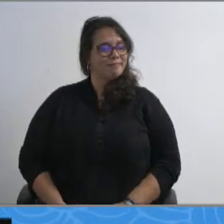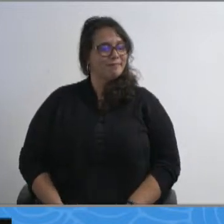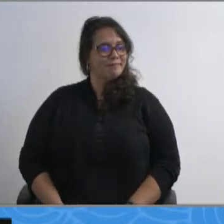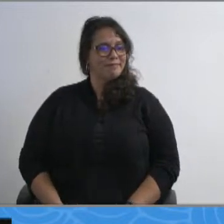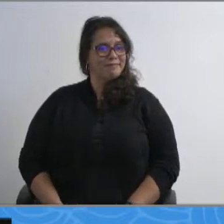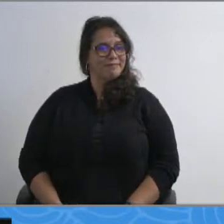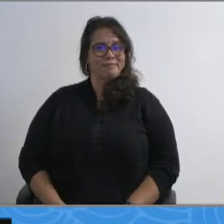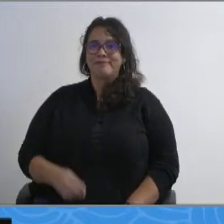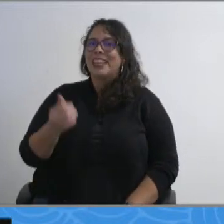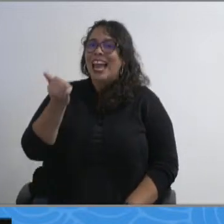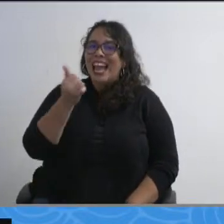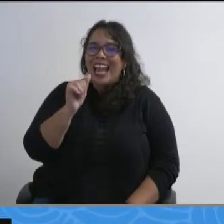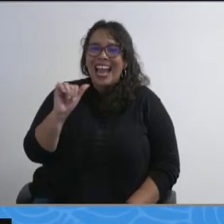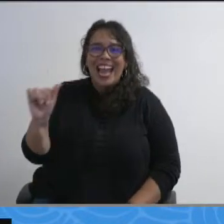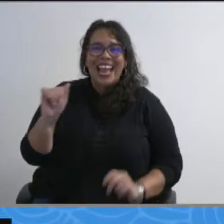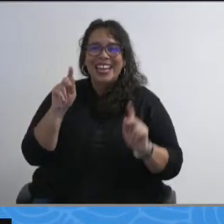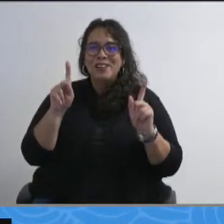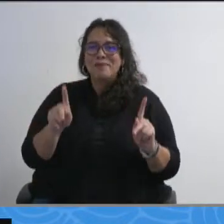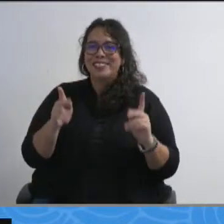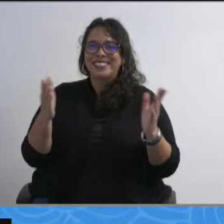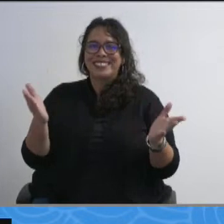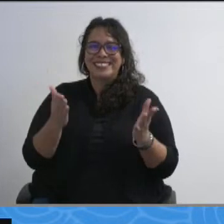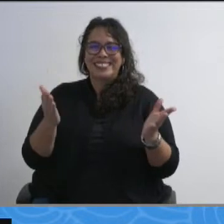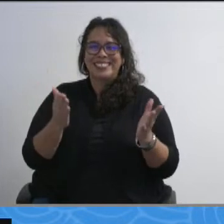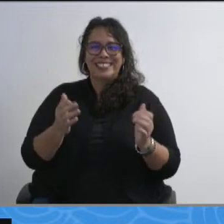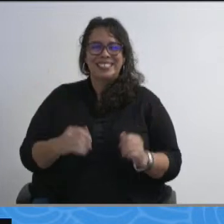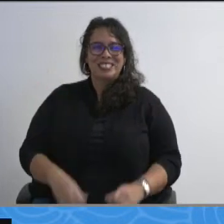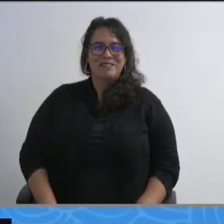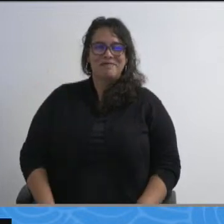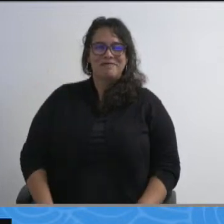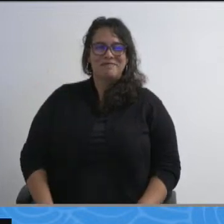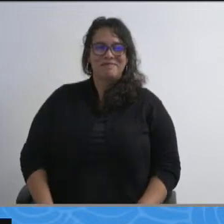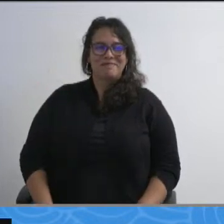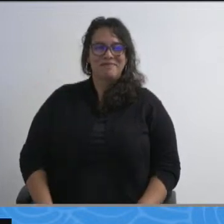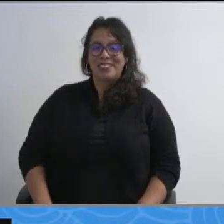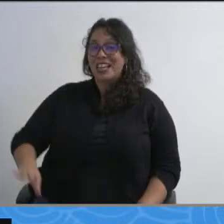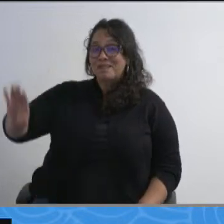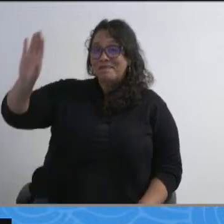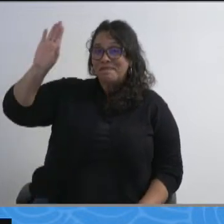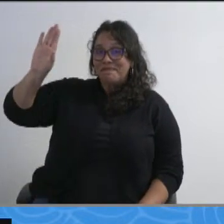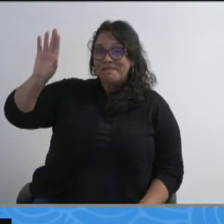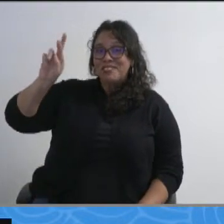And that could be any guest that is here with us. Ms. Carmen, so I am Rebecca Fast